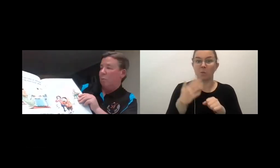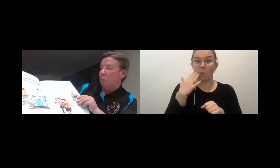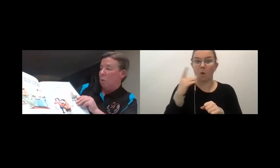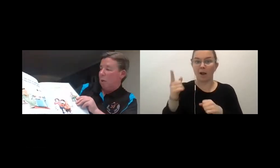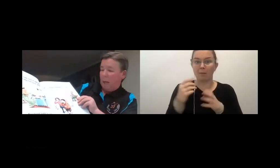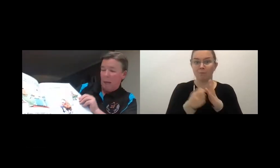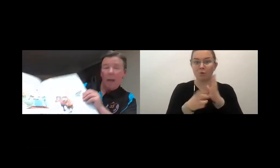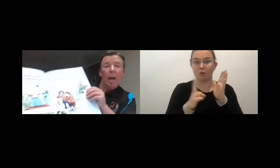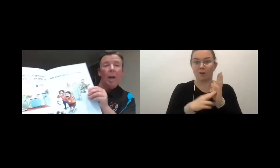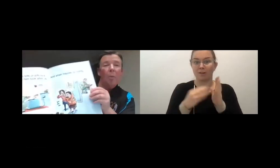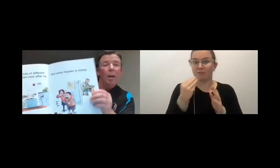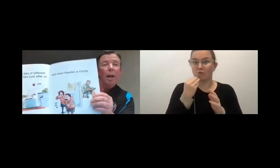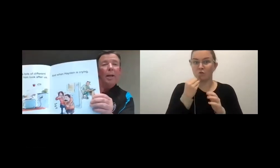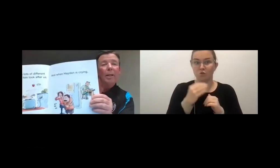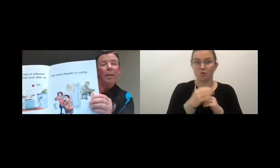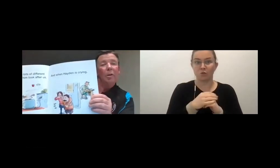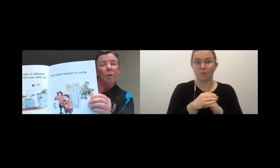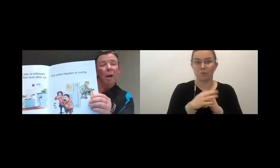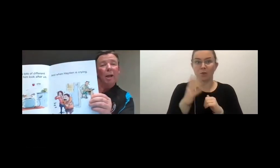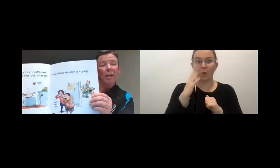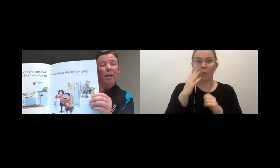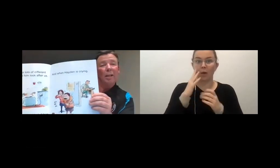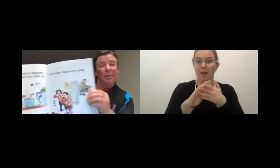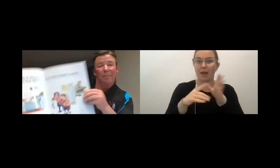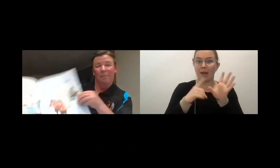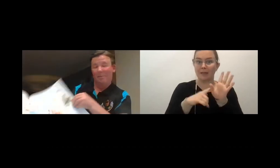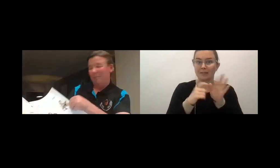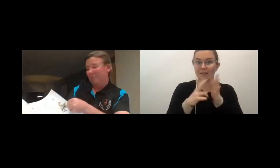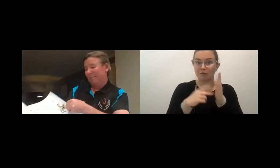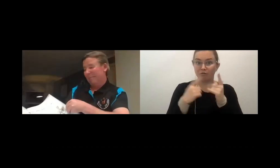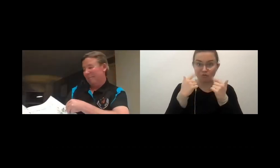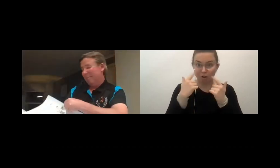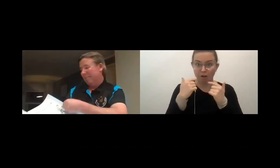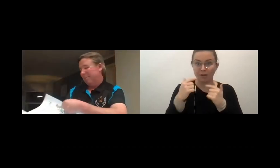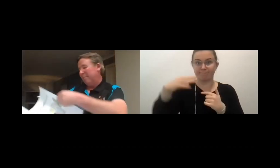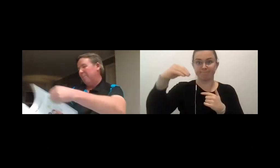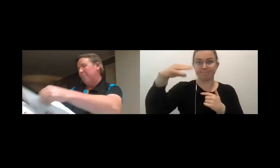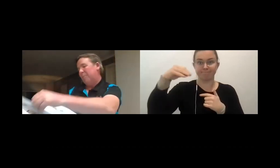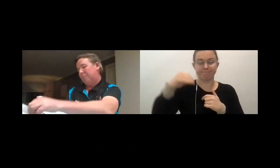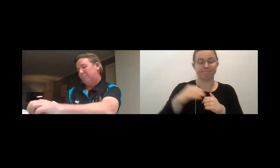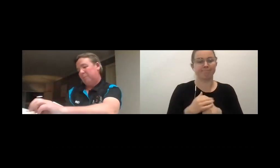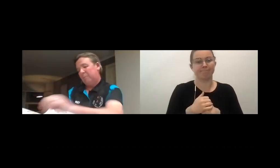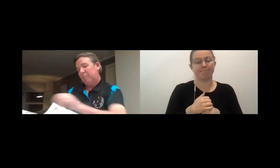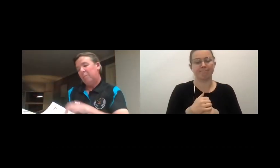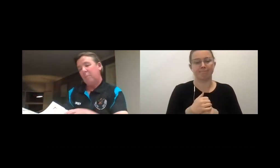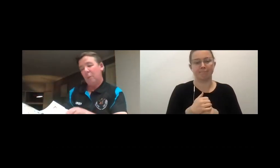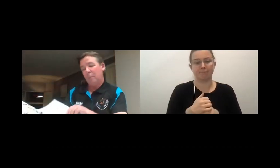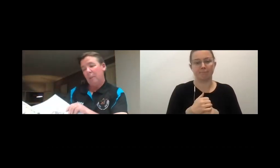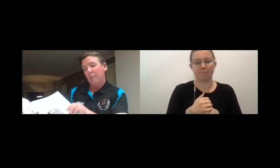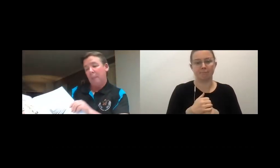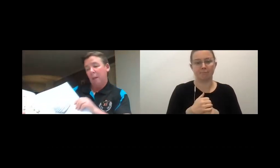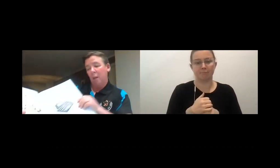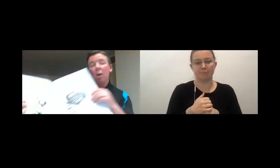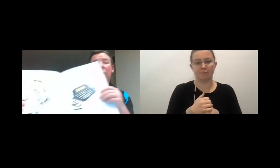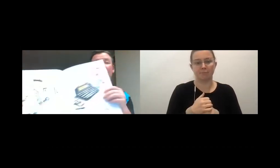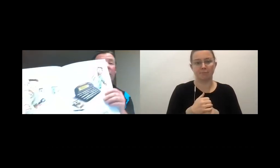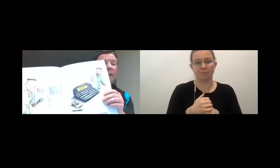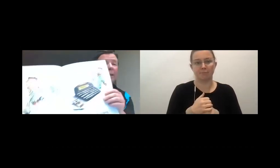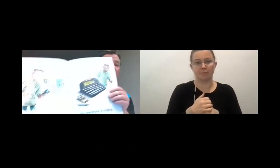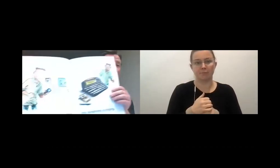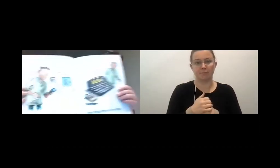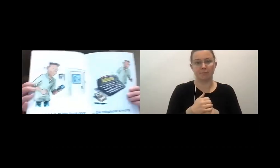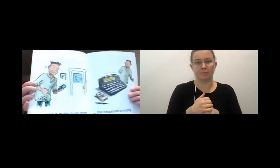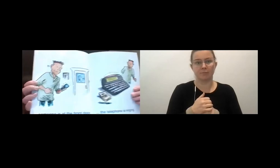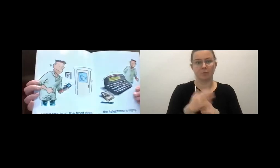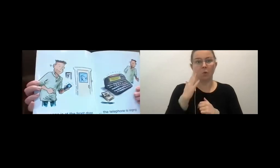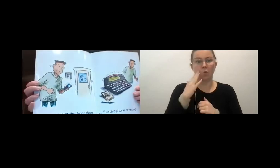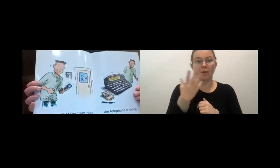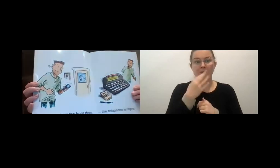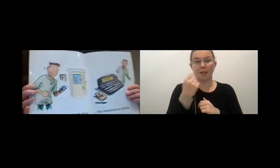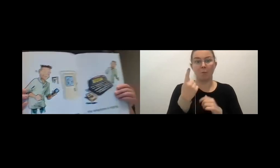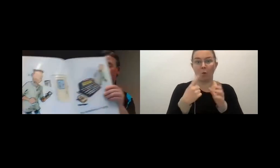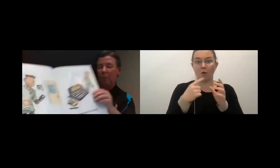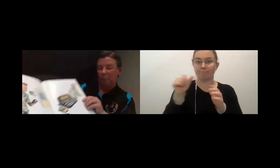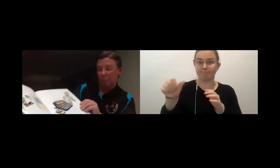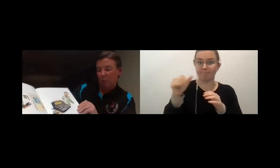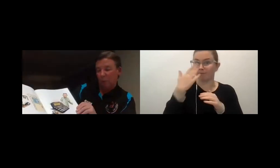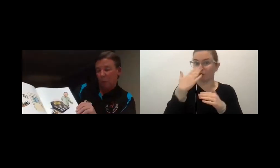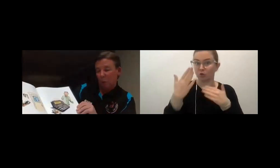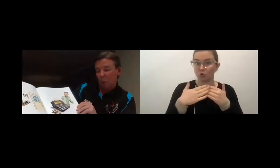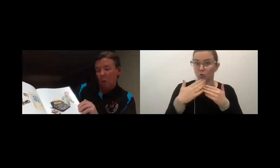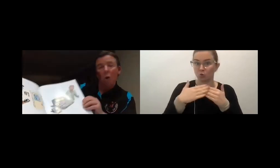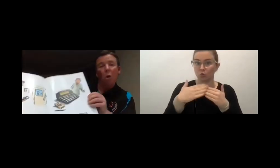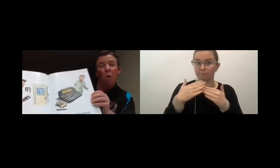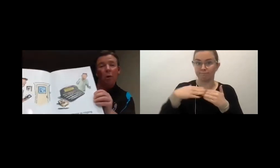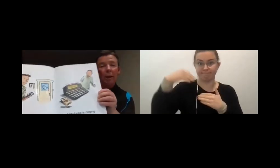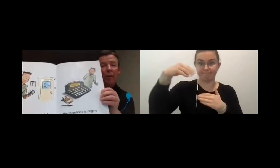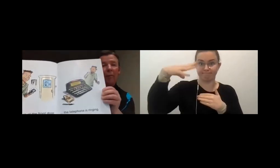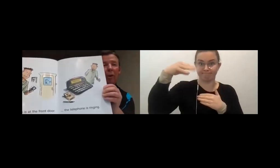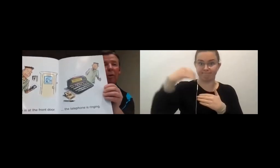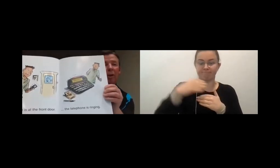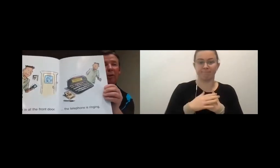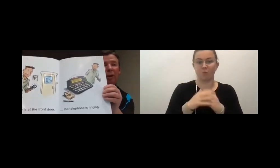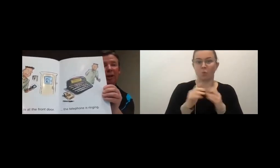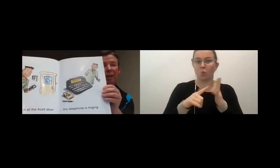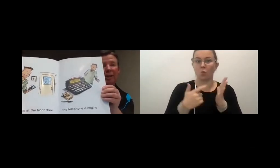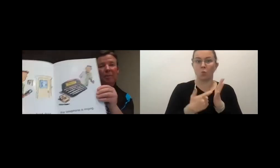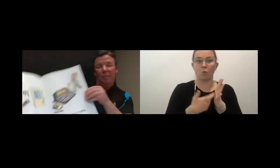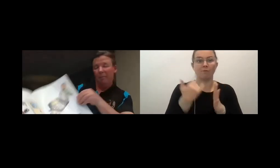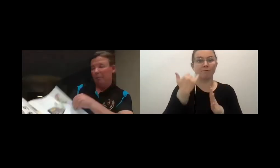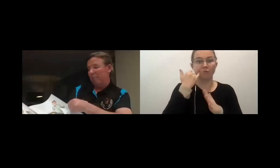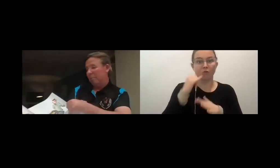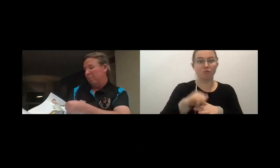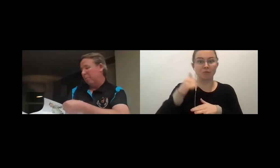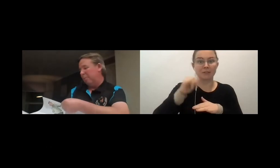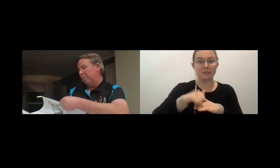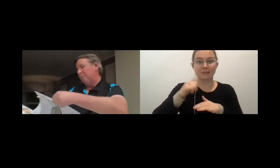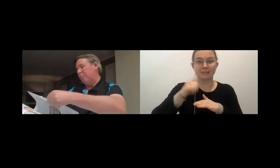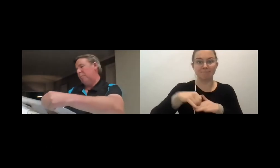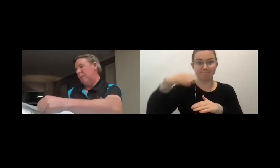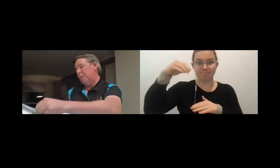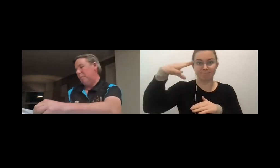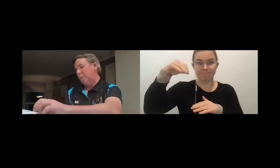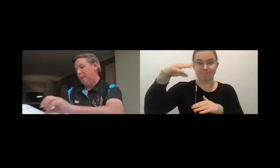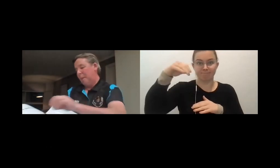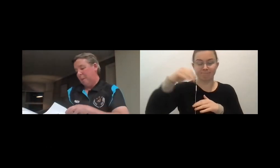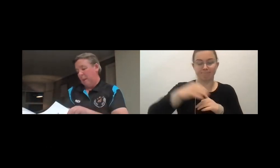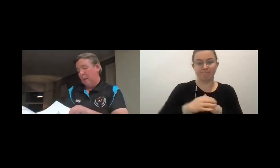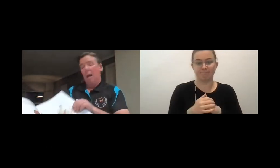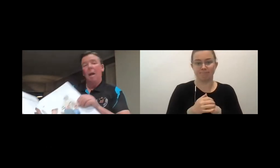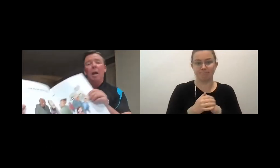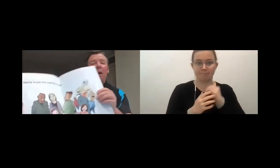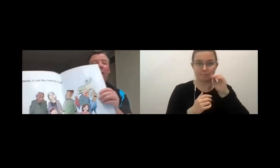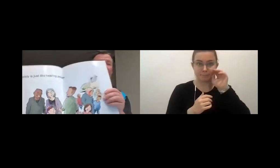and when Hayden is crying, when someone is at the front door or the telephone is ringing